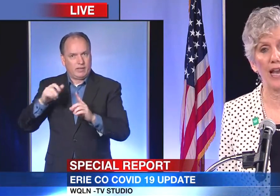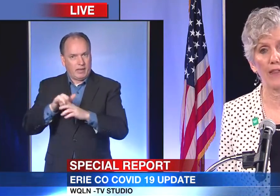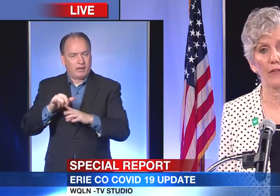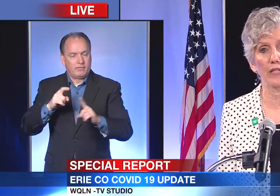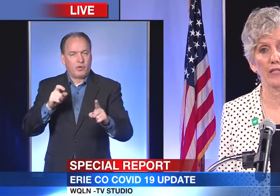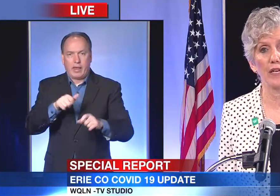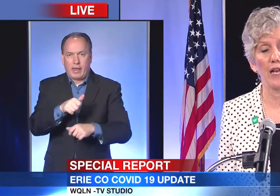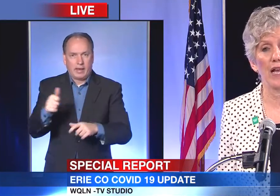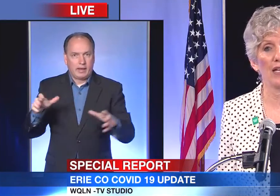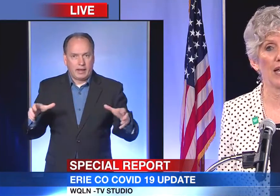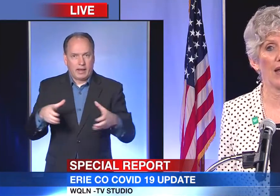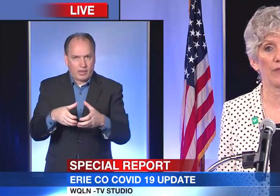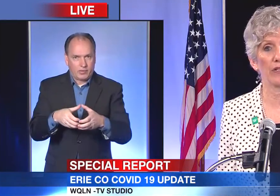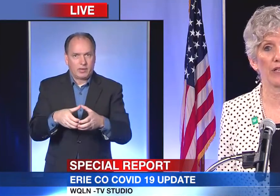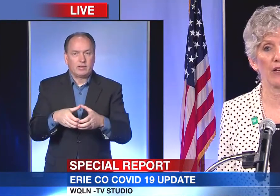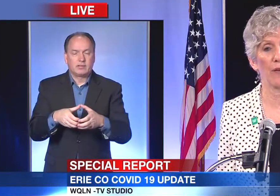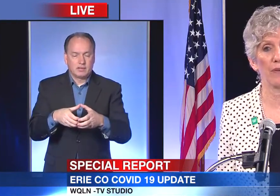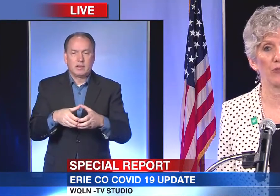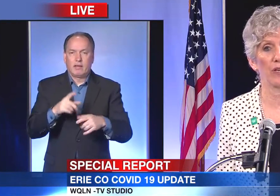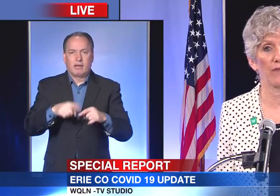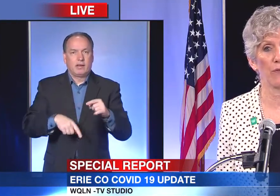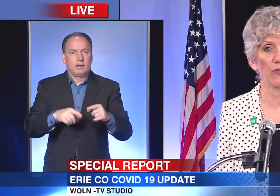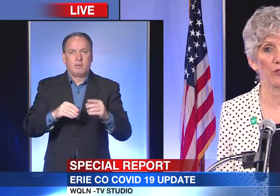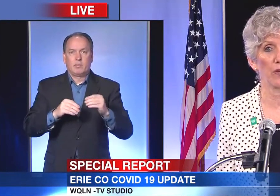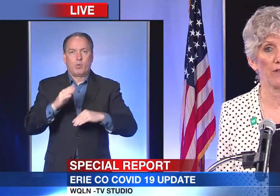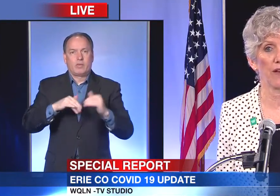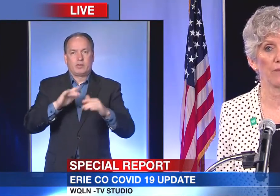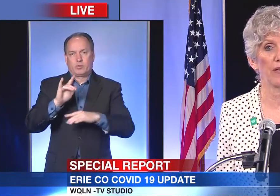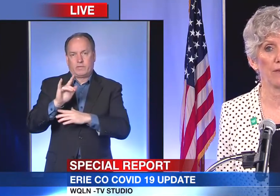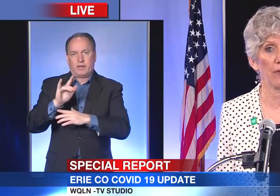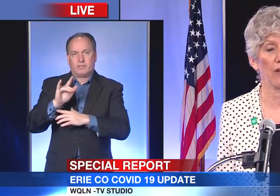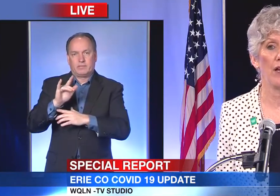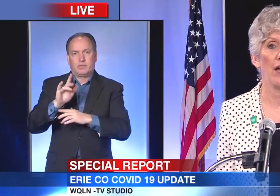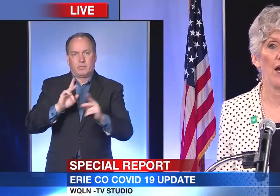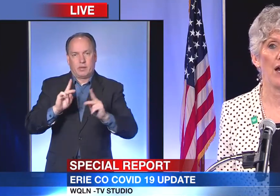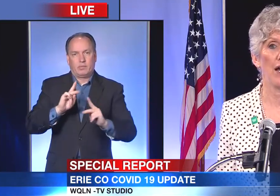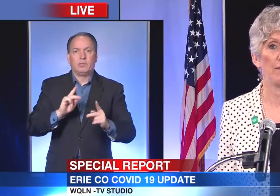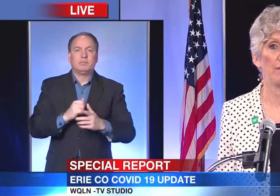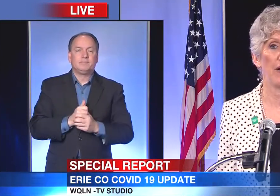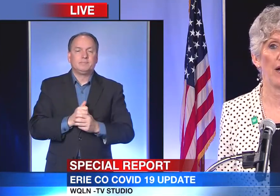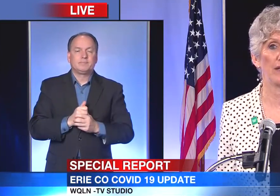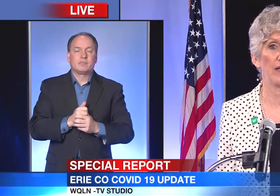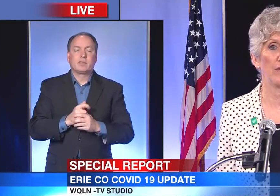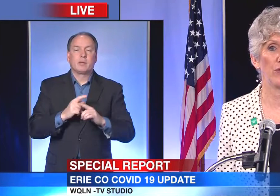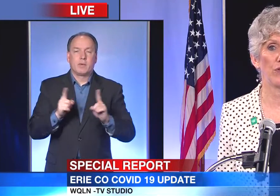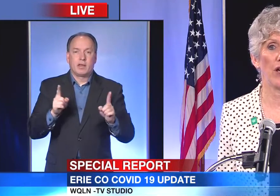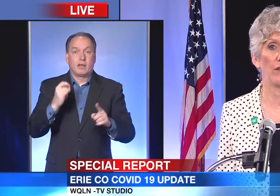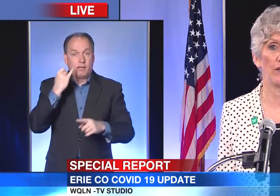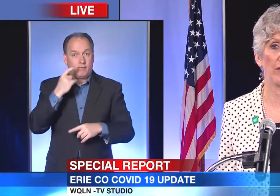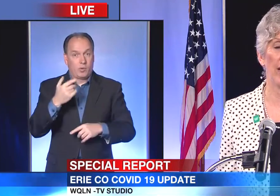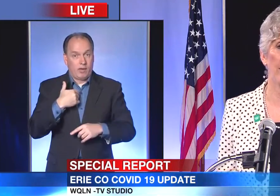ANY -- THIS IS A CLARIFICATION WE NEED. HONESTLY, IT'S A CLARIFICATION. IT'S CERTAINLY FOR ANY GATHERINGS. ANY GATHERINGS CANNOT BE MORE